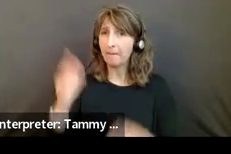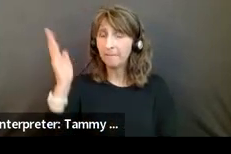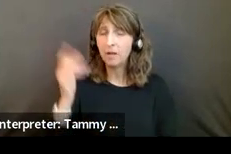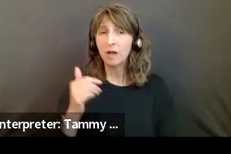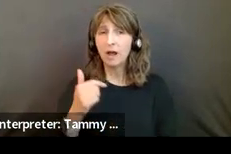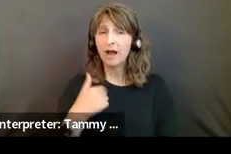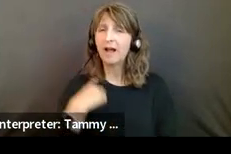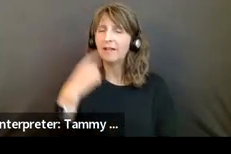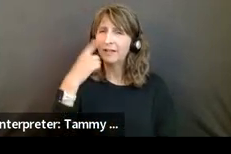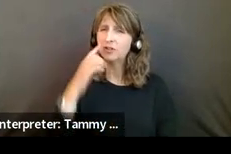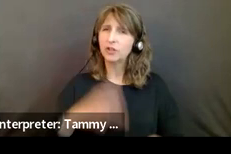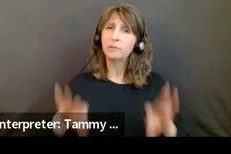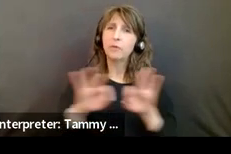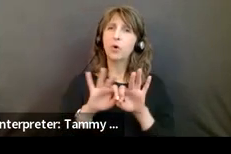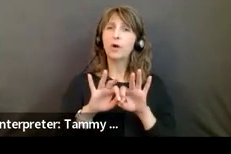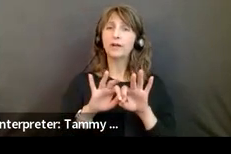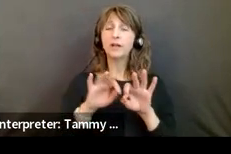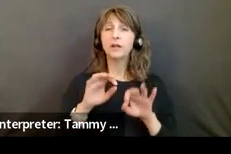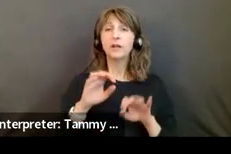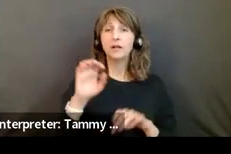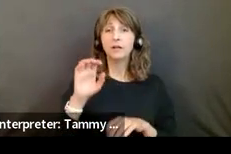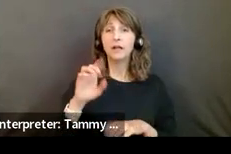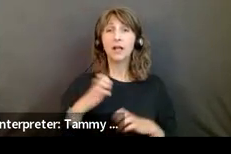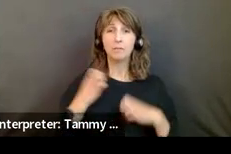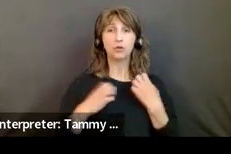Disabilities because a lot of times our focus tend to be on the ones that are most talked about, which fall in line with mental health.